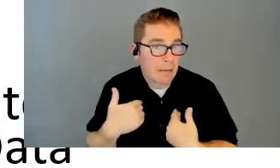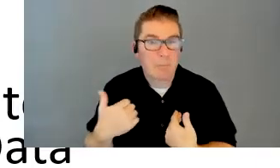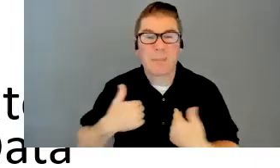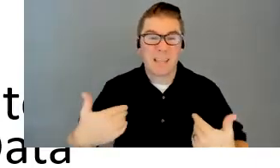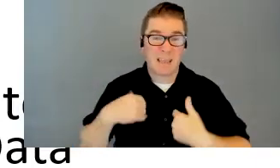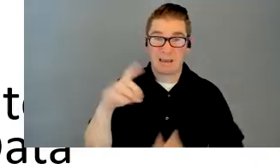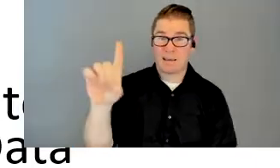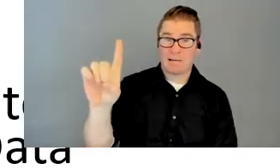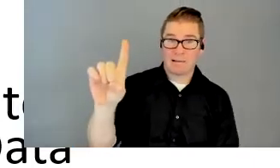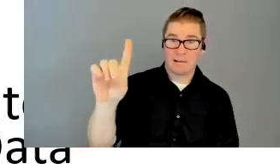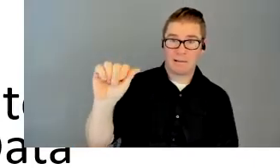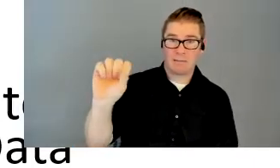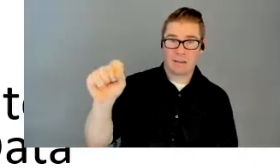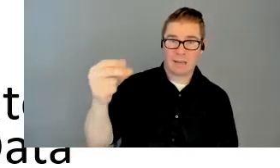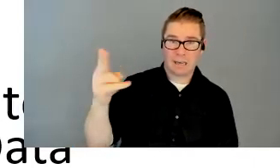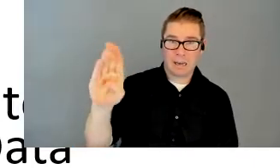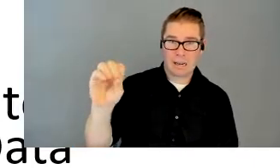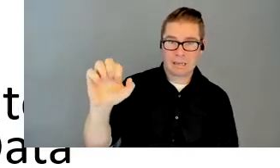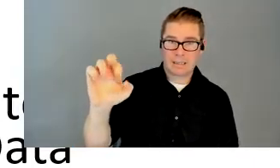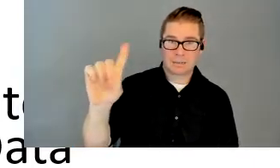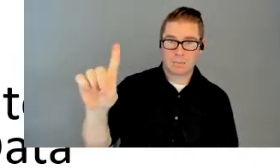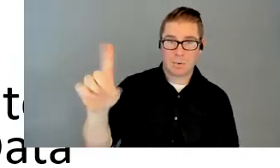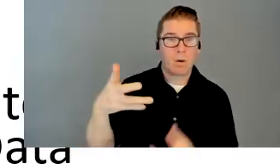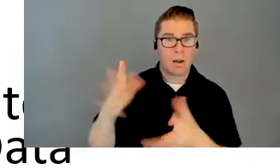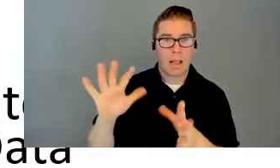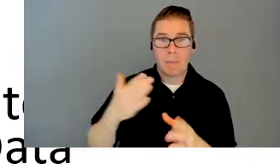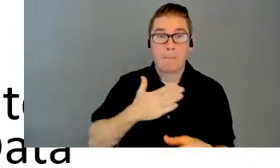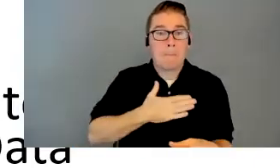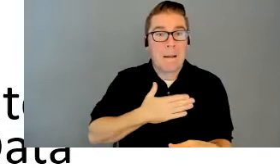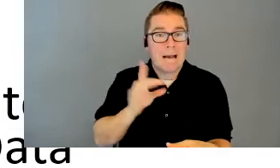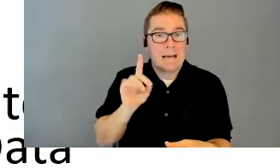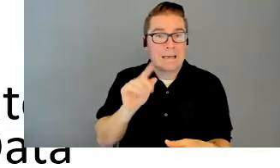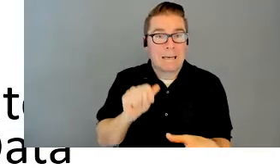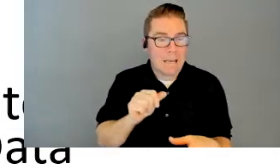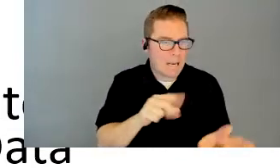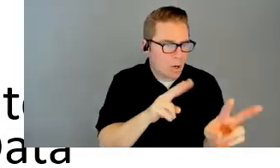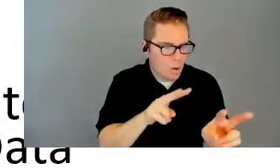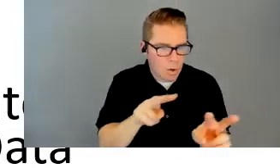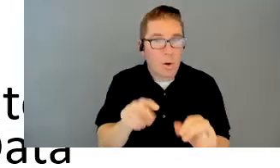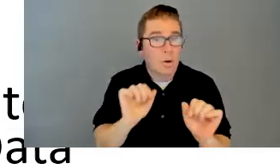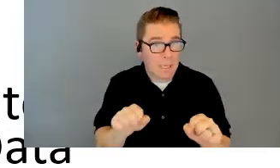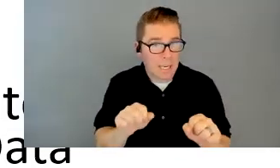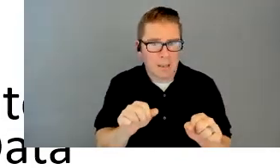to look at my data in my courses. And the reason that I have that is through